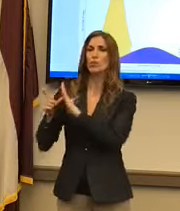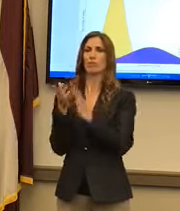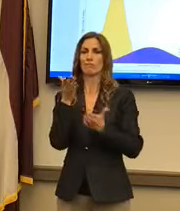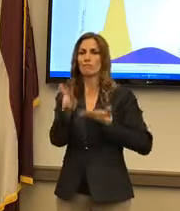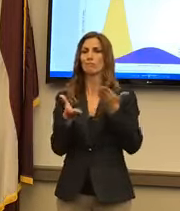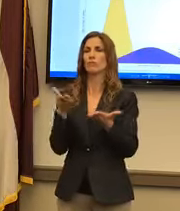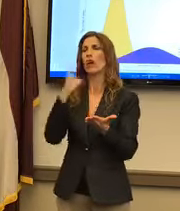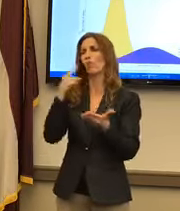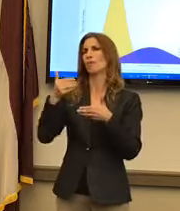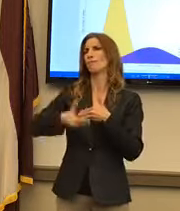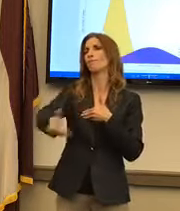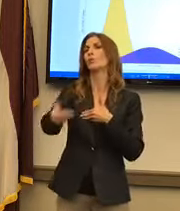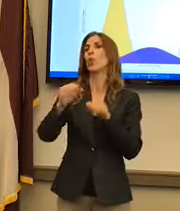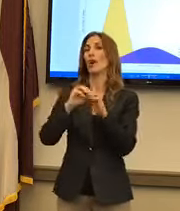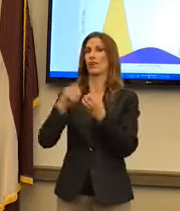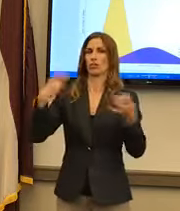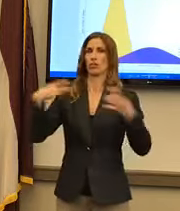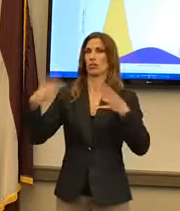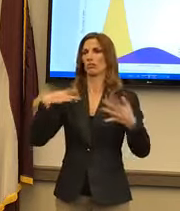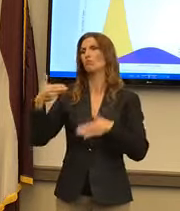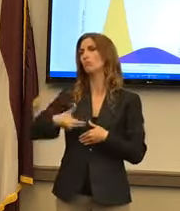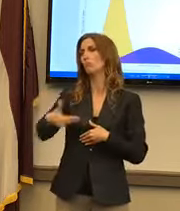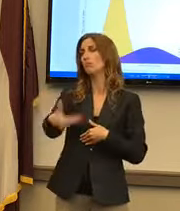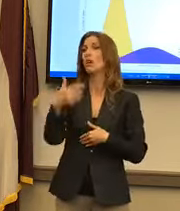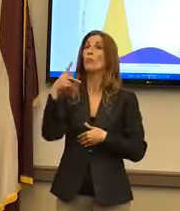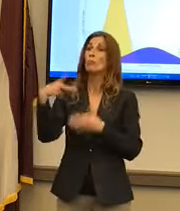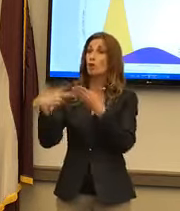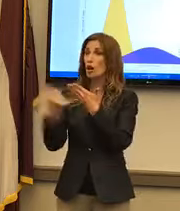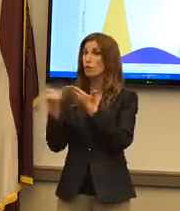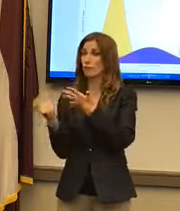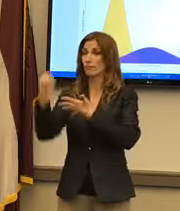net organizations projects are prioritized based on the geography they